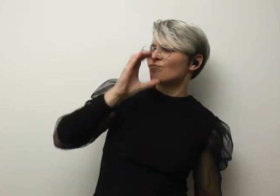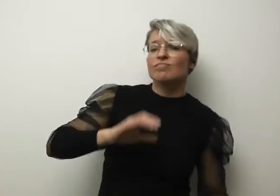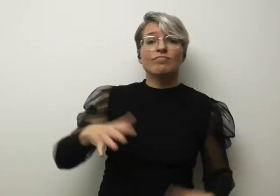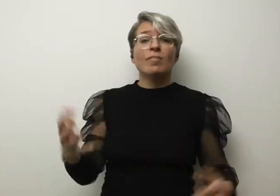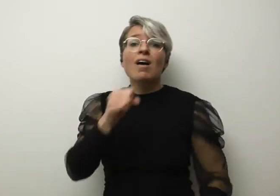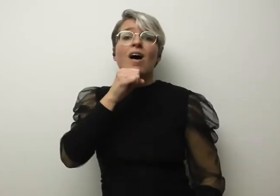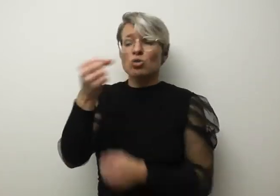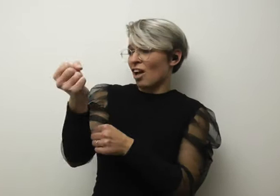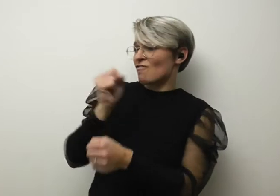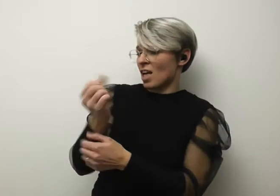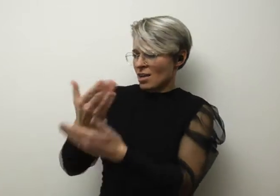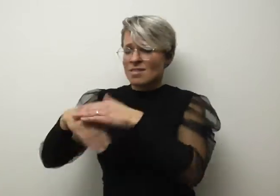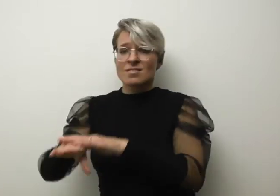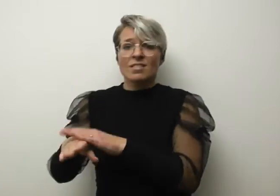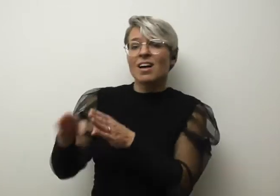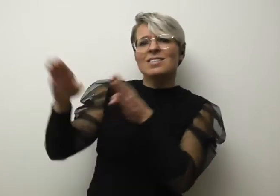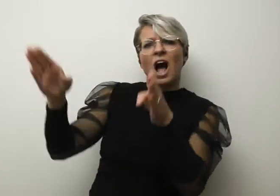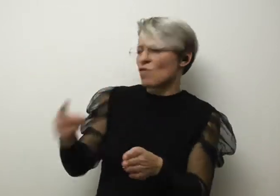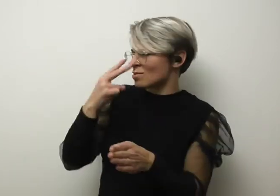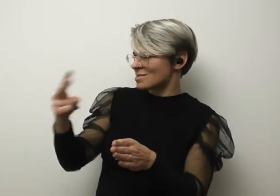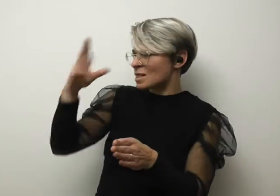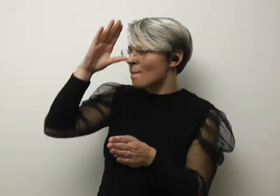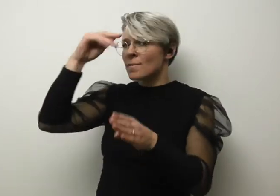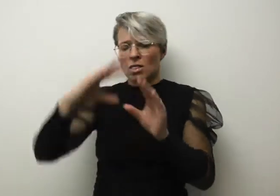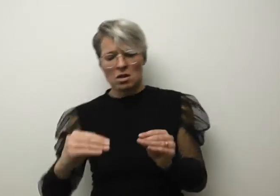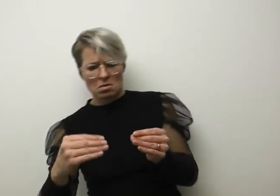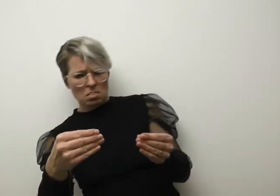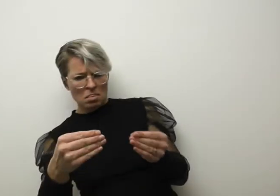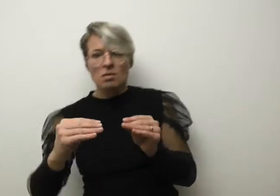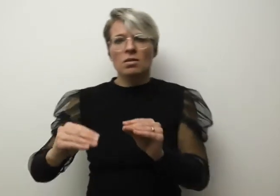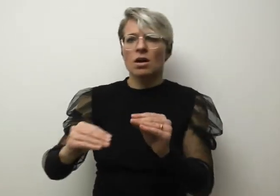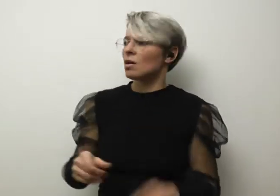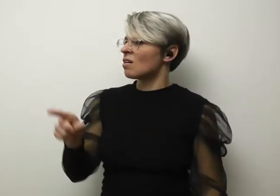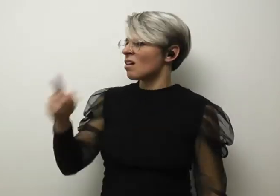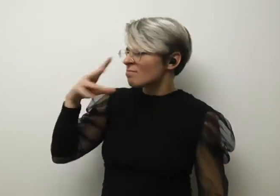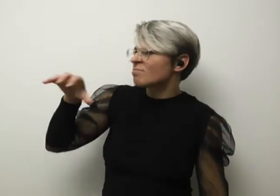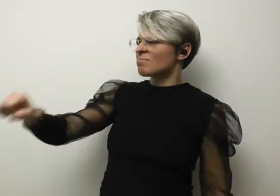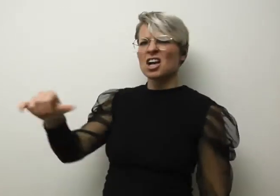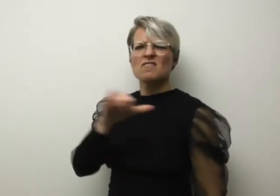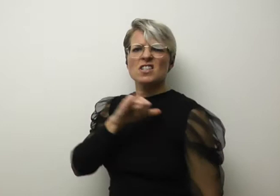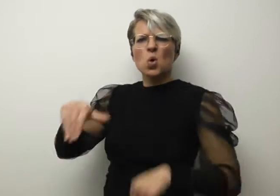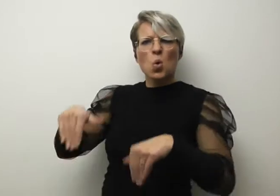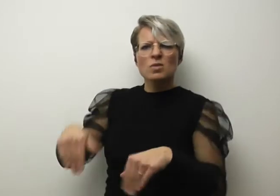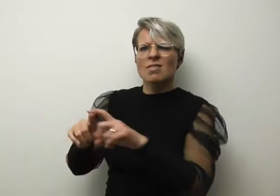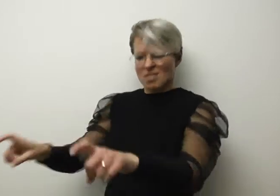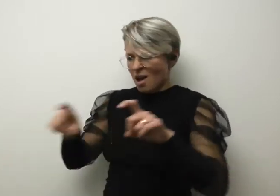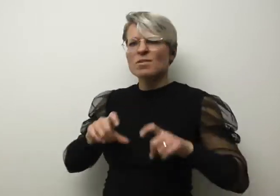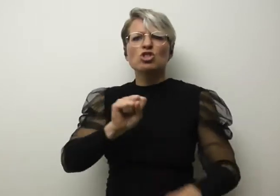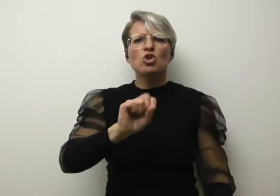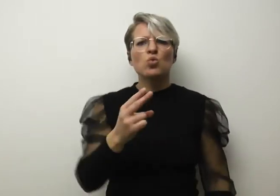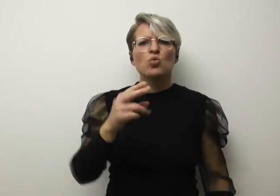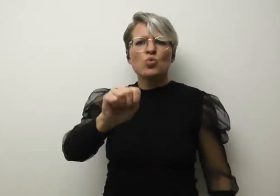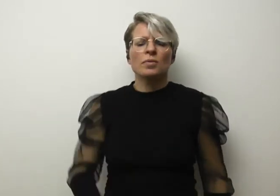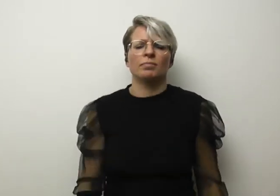At an old saloon on a street of mud There at a table, dealing stud Sat the dirty, mangy dog that named me Sue